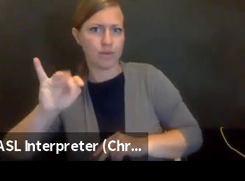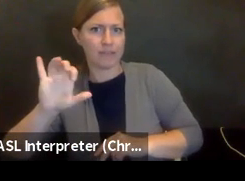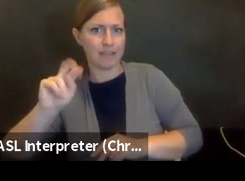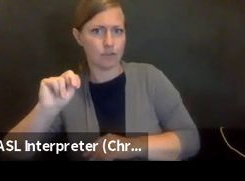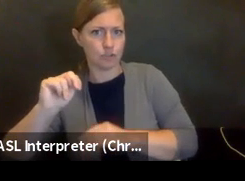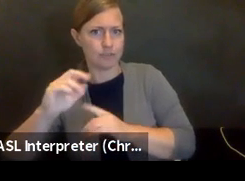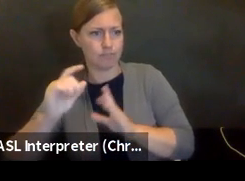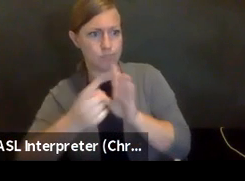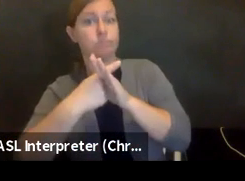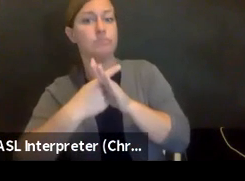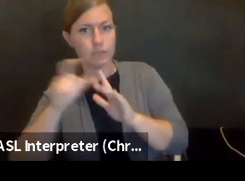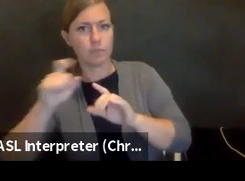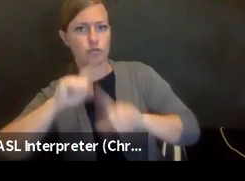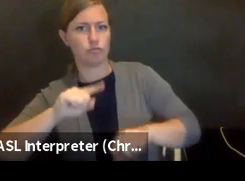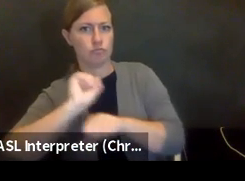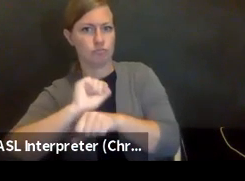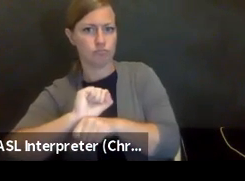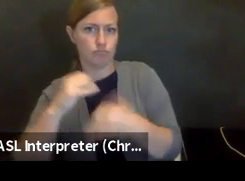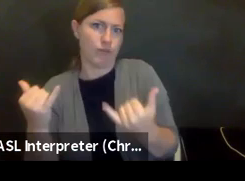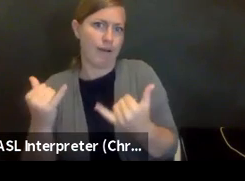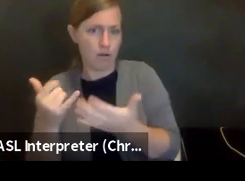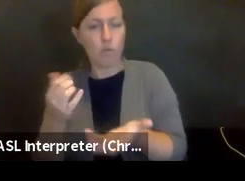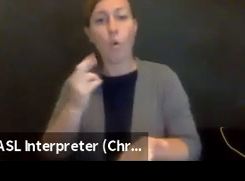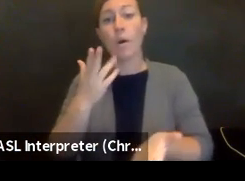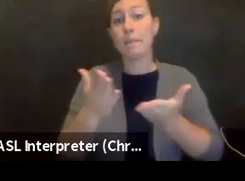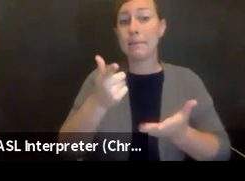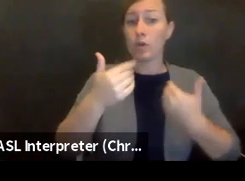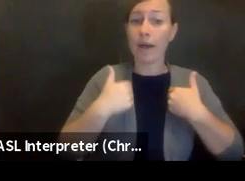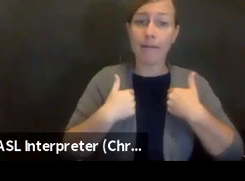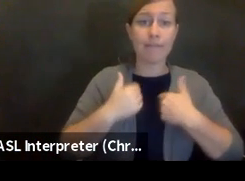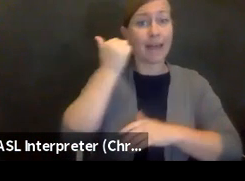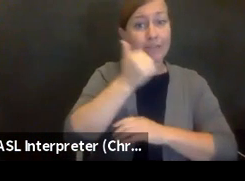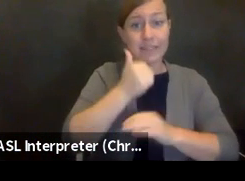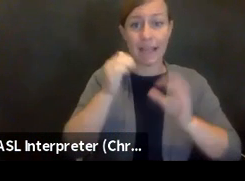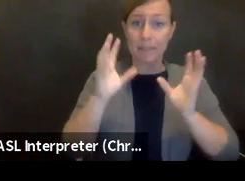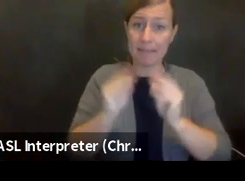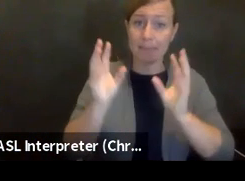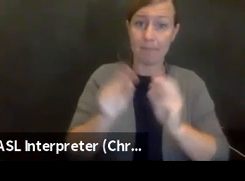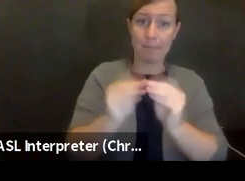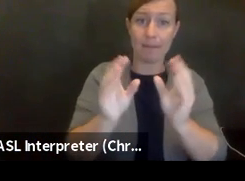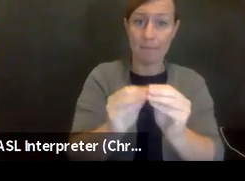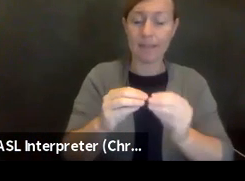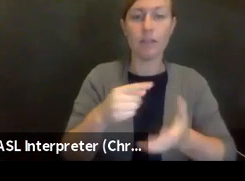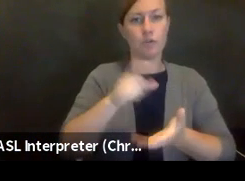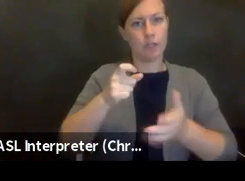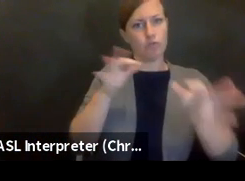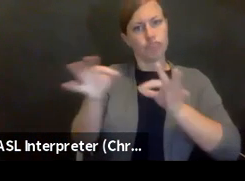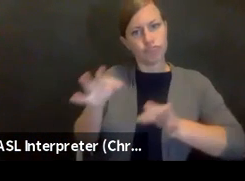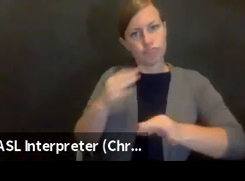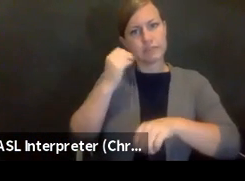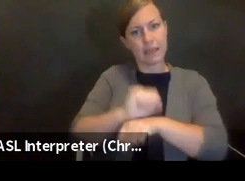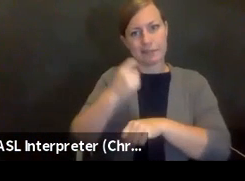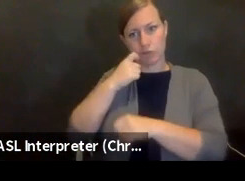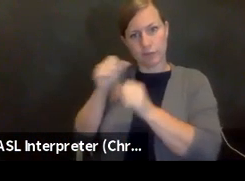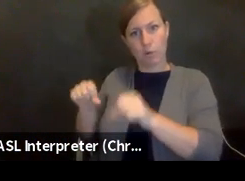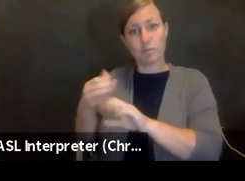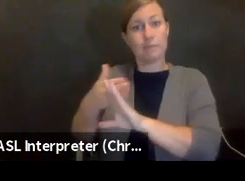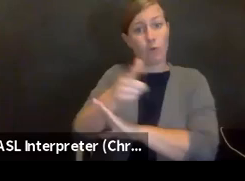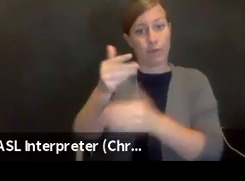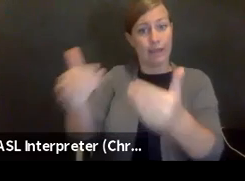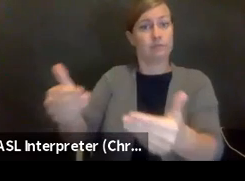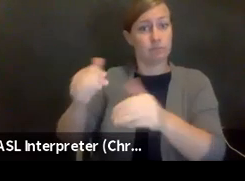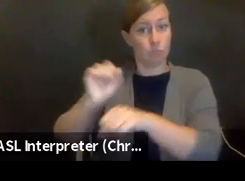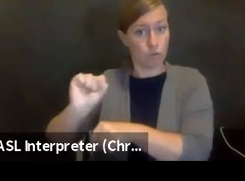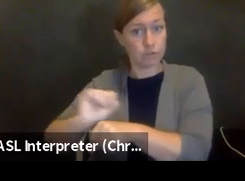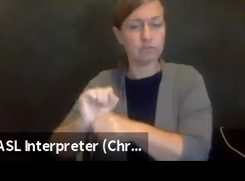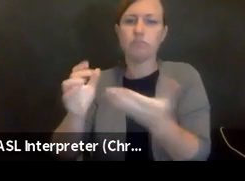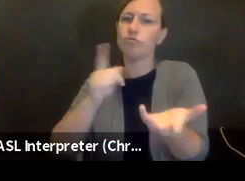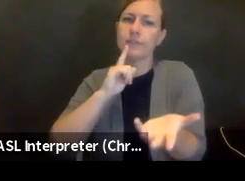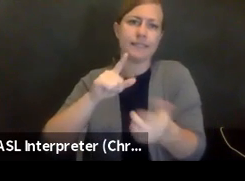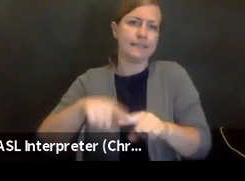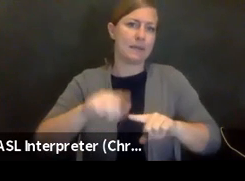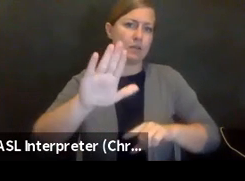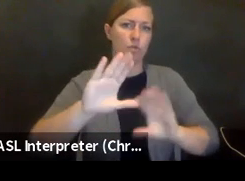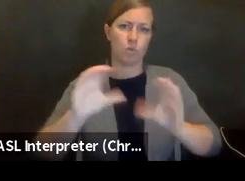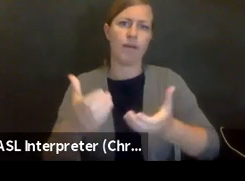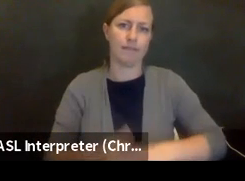Katherine Livick - ESD 112: Maybe you have a class meeting daily and you have to talk to them about the assignments that have been posted before they start. That is an organizational question for you but